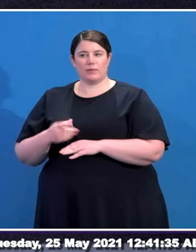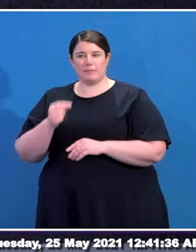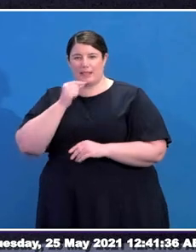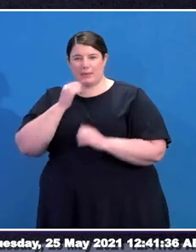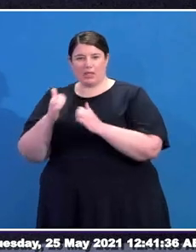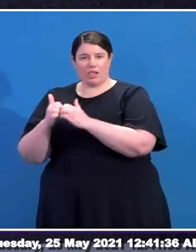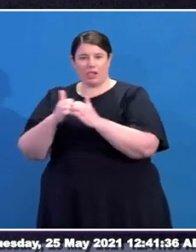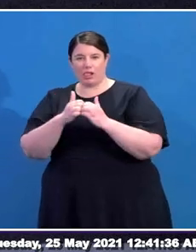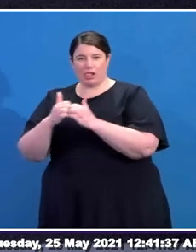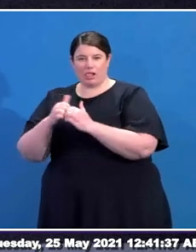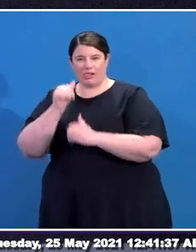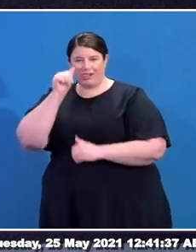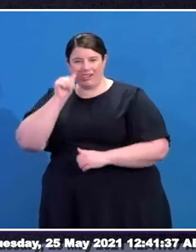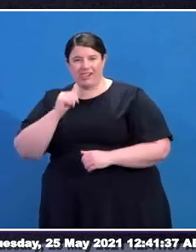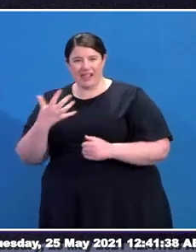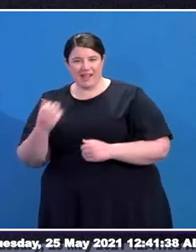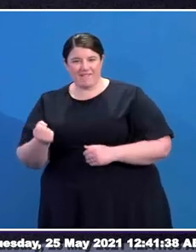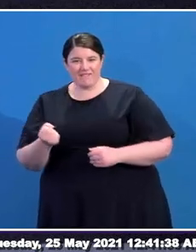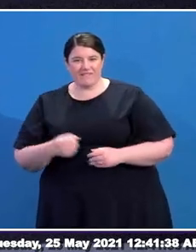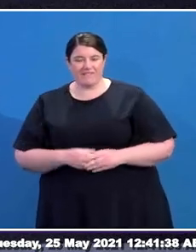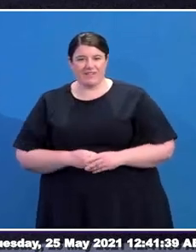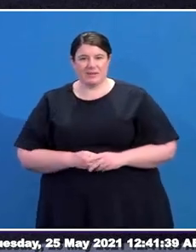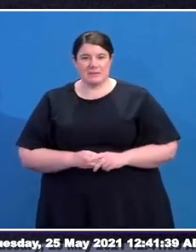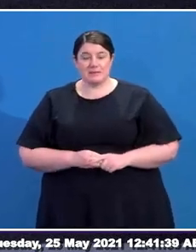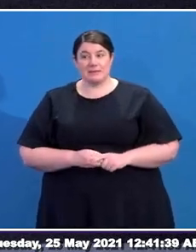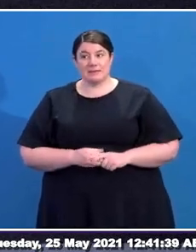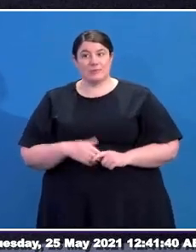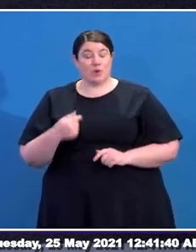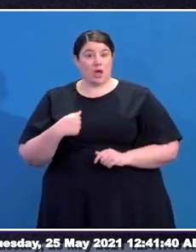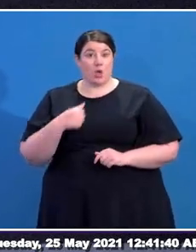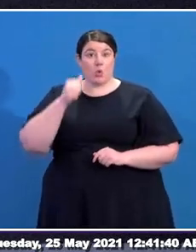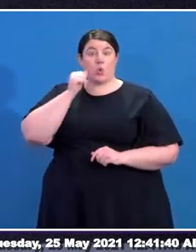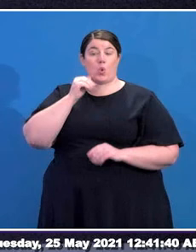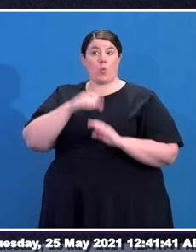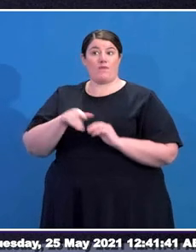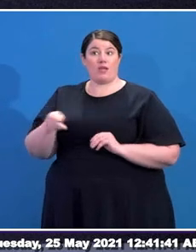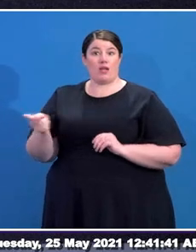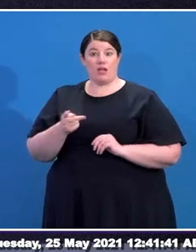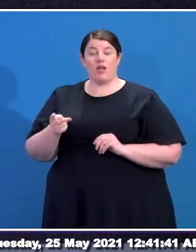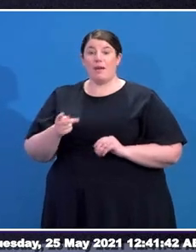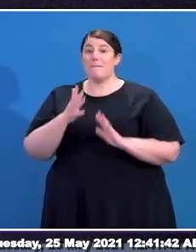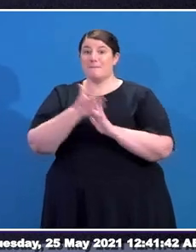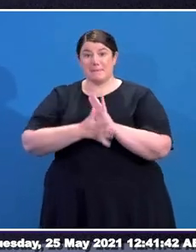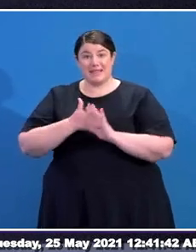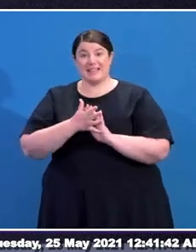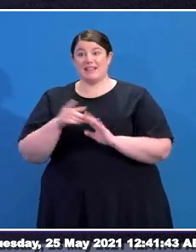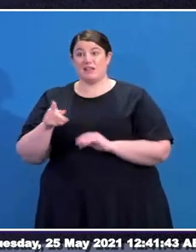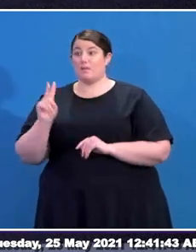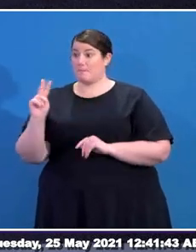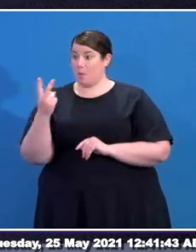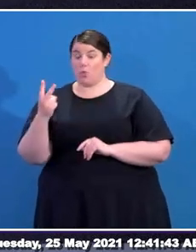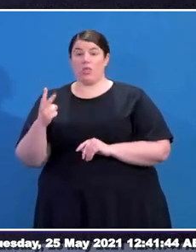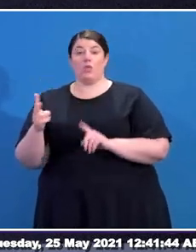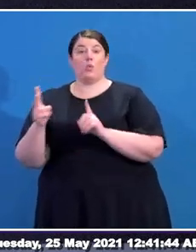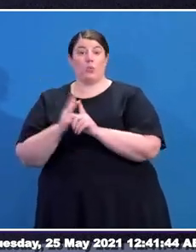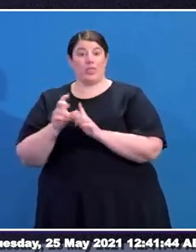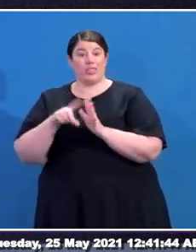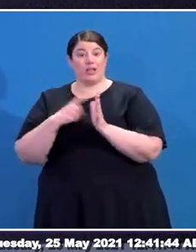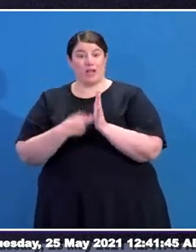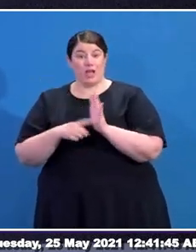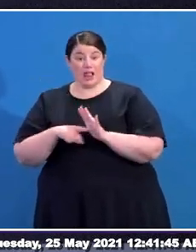And on that particular day when they took Carl out, and sure enough I got the call